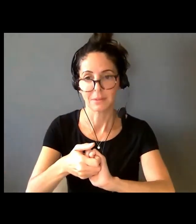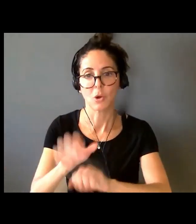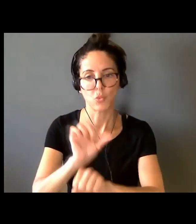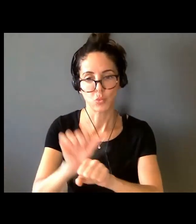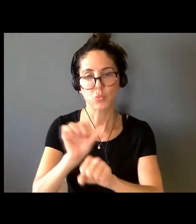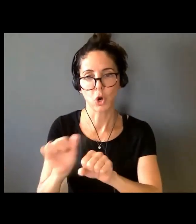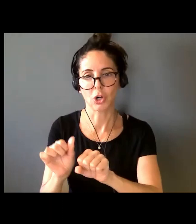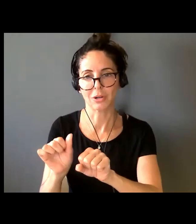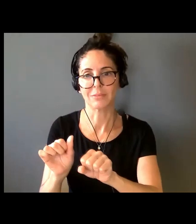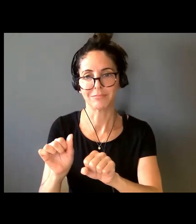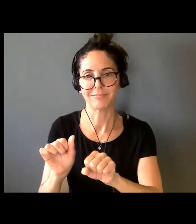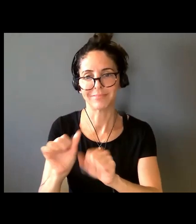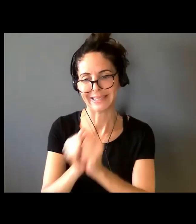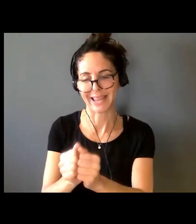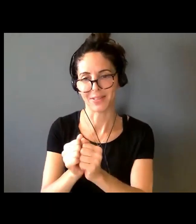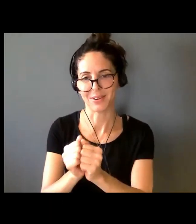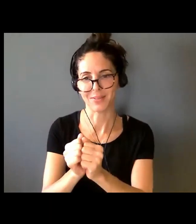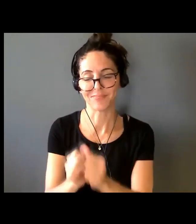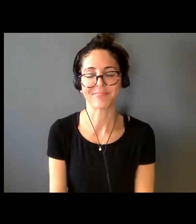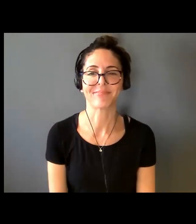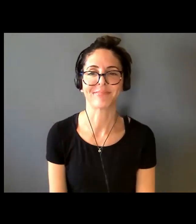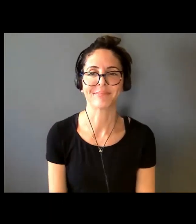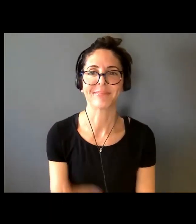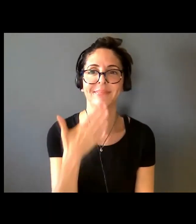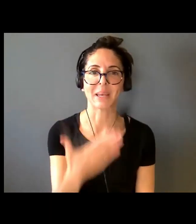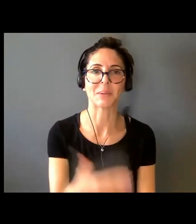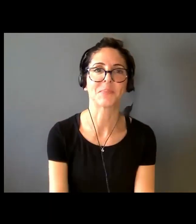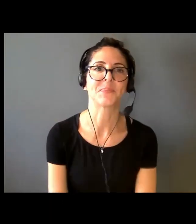synergy and feed each other. Thank you very much. >> DR. JEN RINALDI: Thanks so much Valentina.